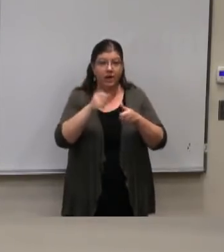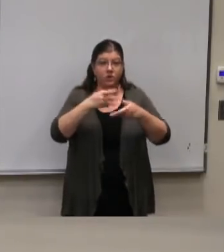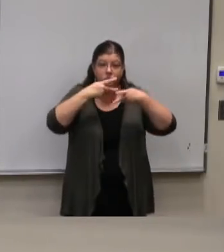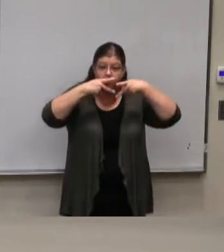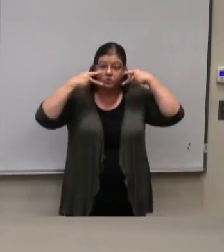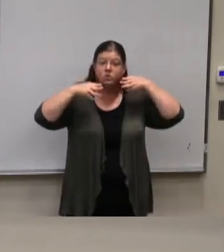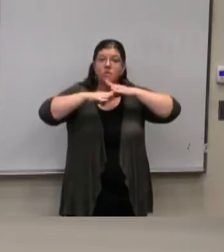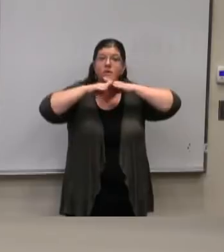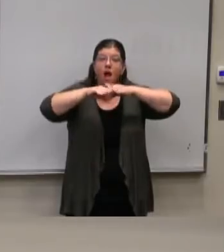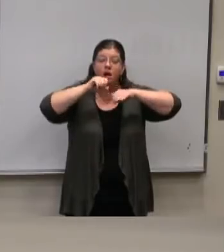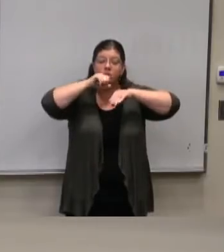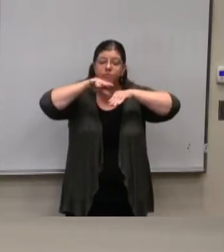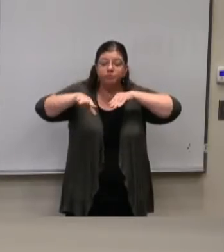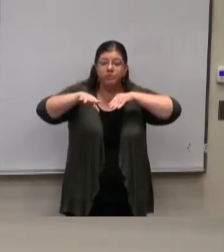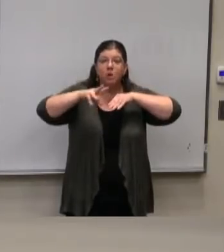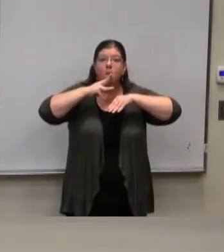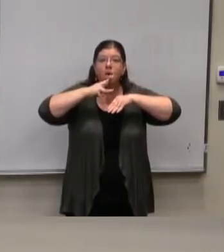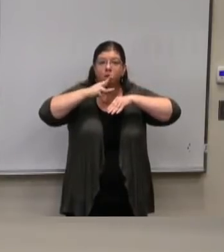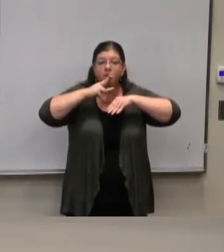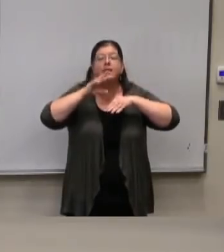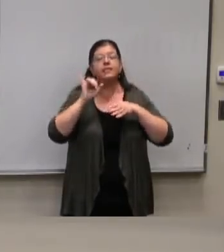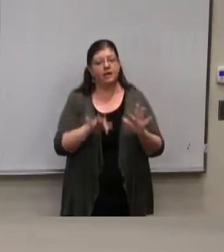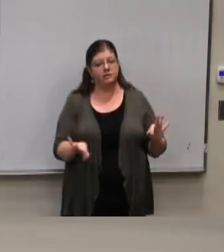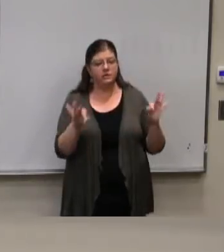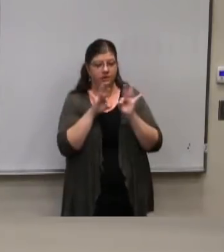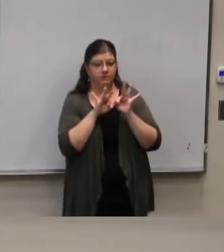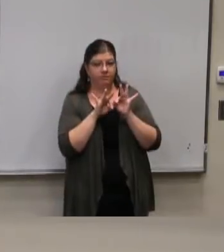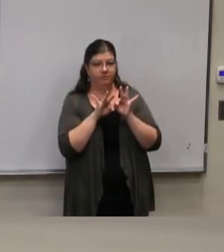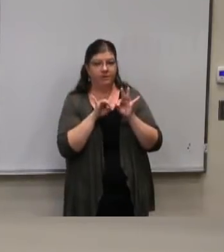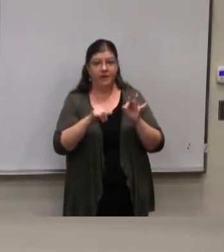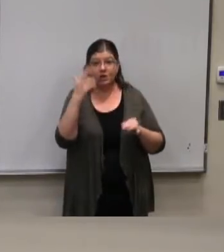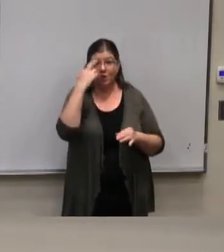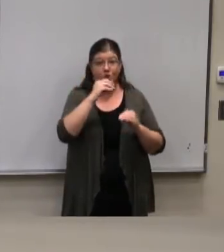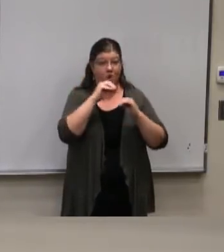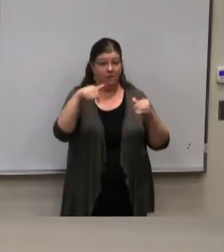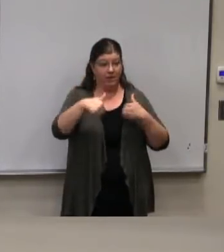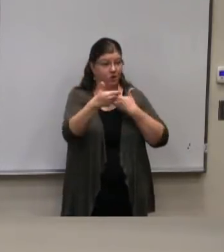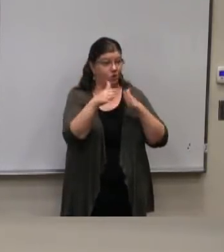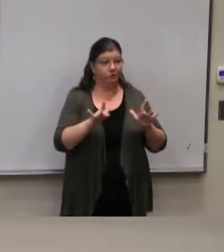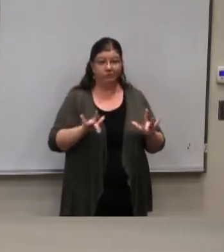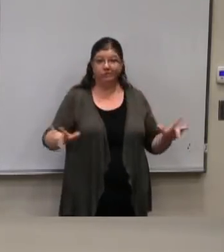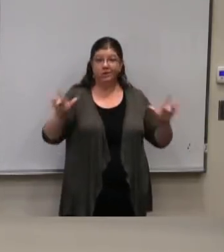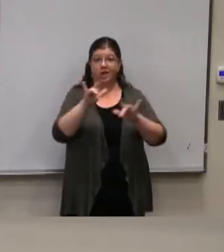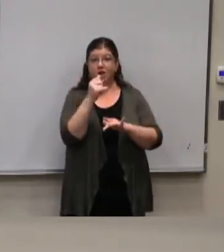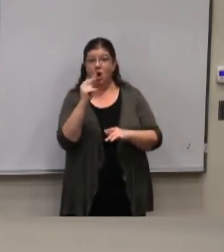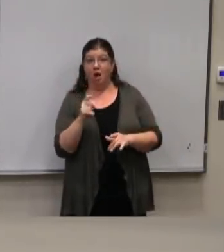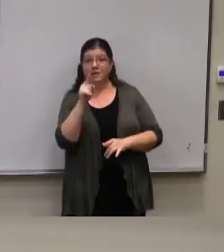of water droplets is the key to this. That's why there's nobody in this room, Carmen?s sitting 25 feet away.